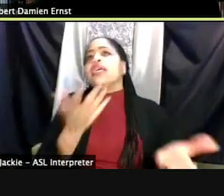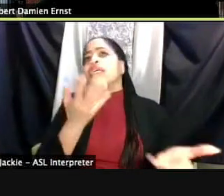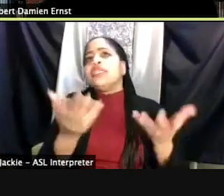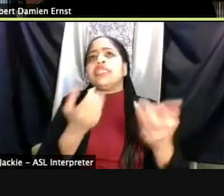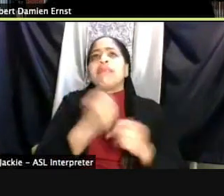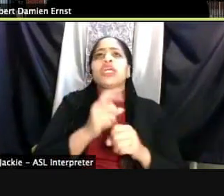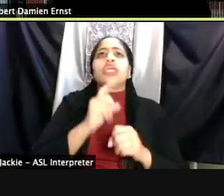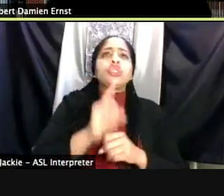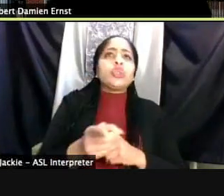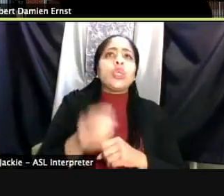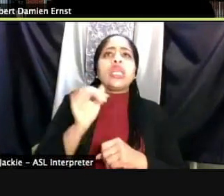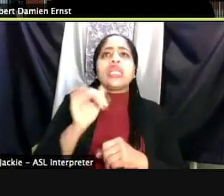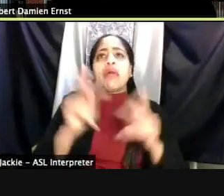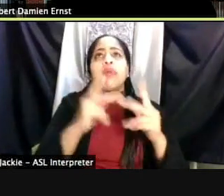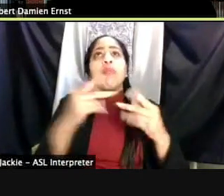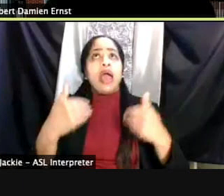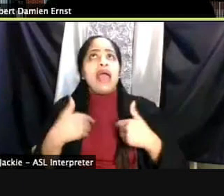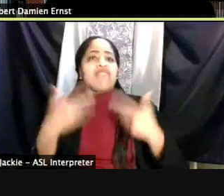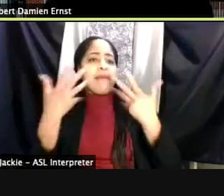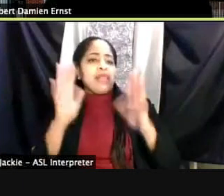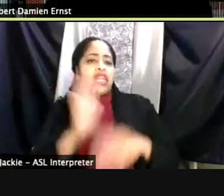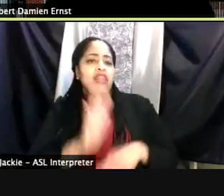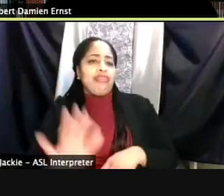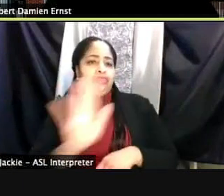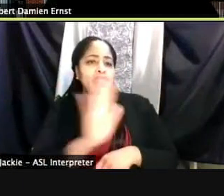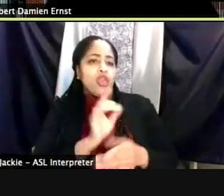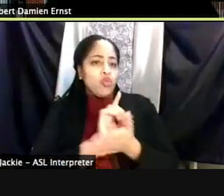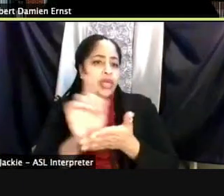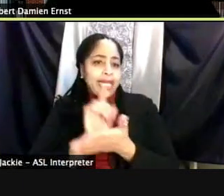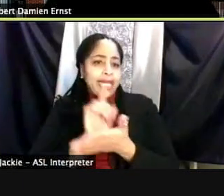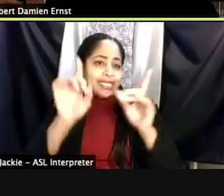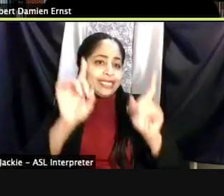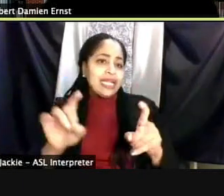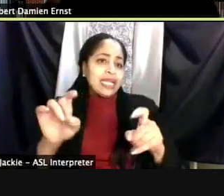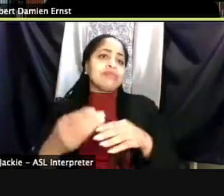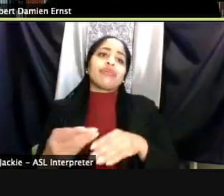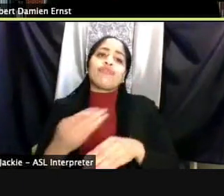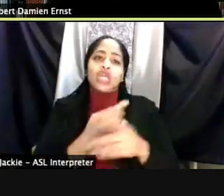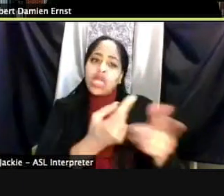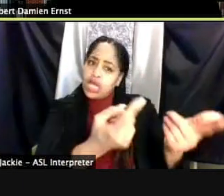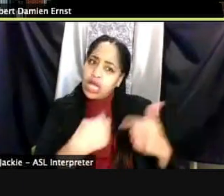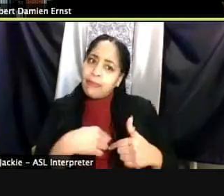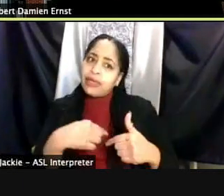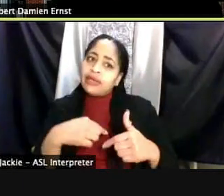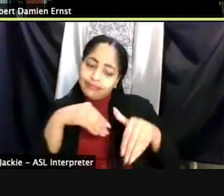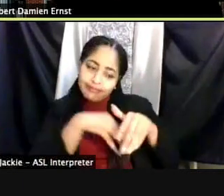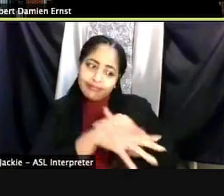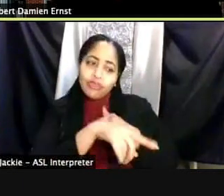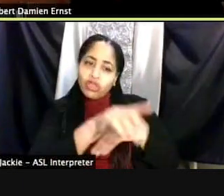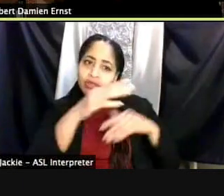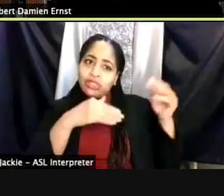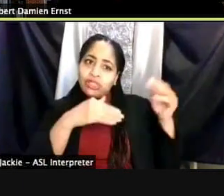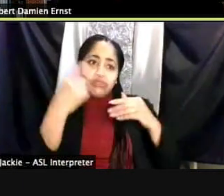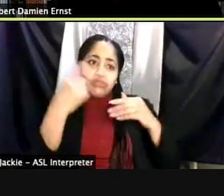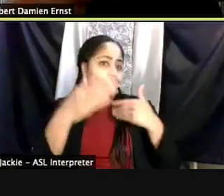that people have completed their weekly tests before coming to those facilities, whether it's for a job or for study